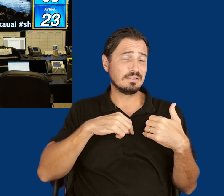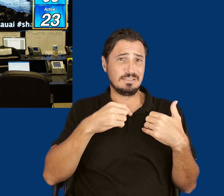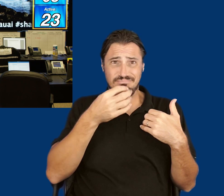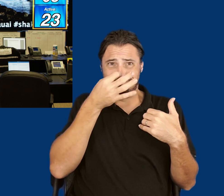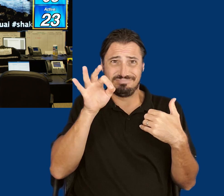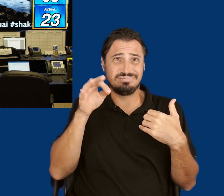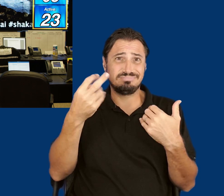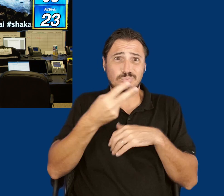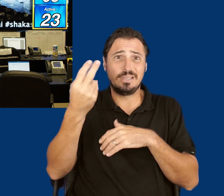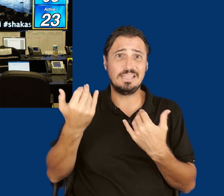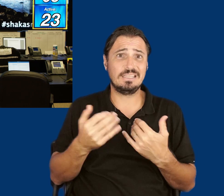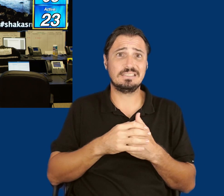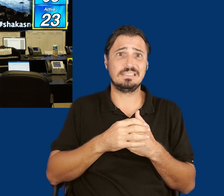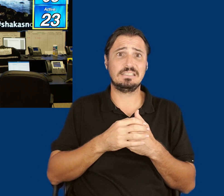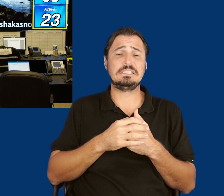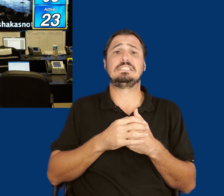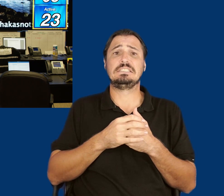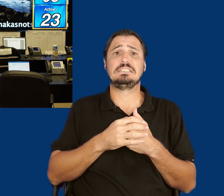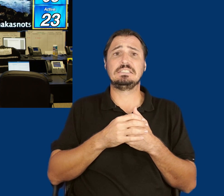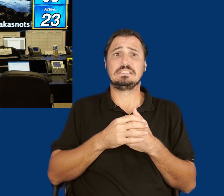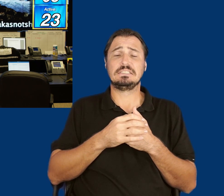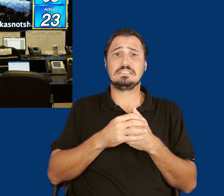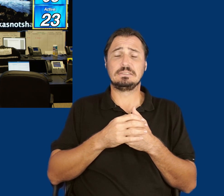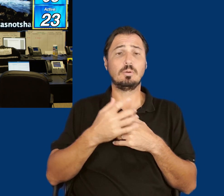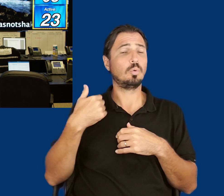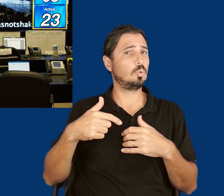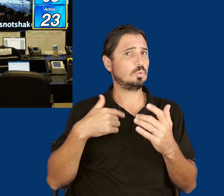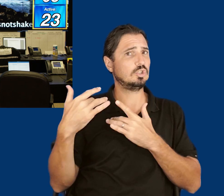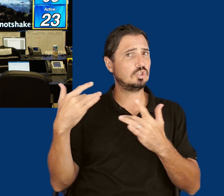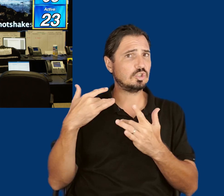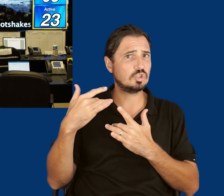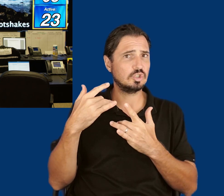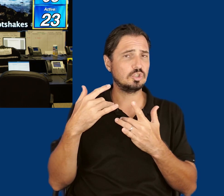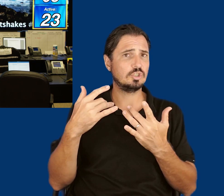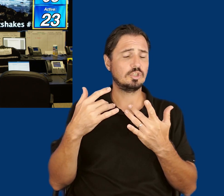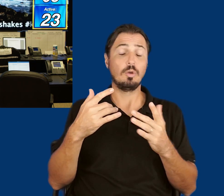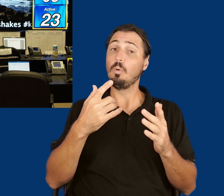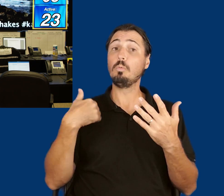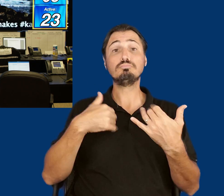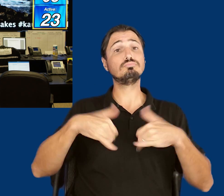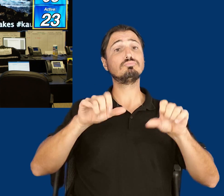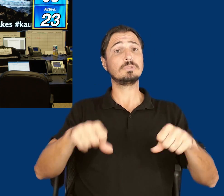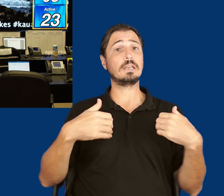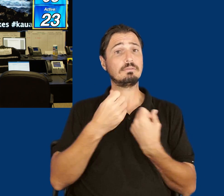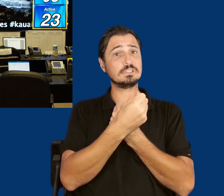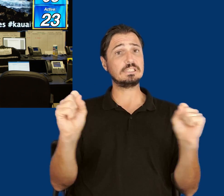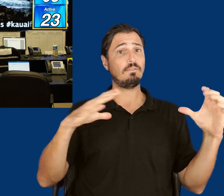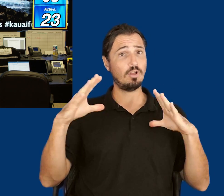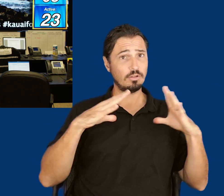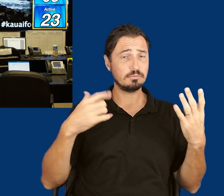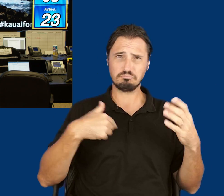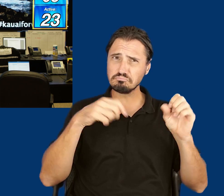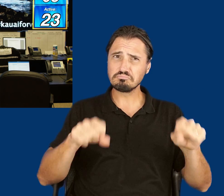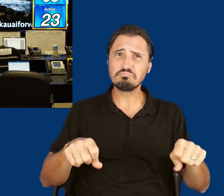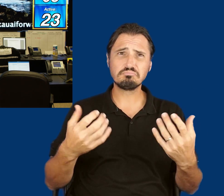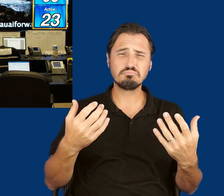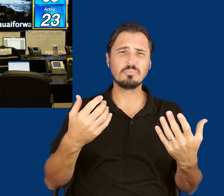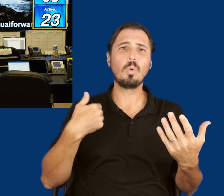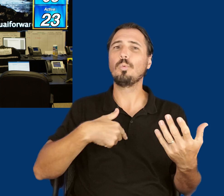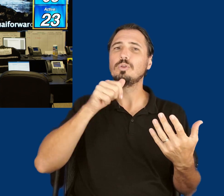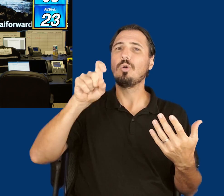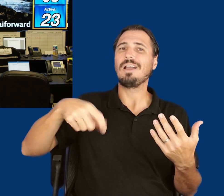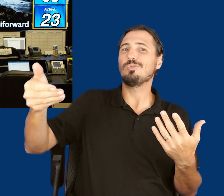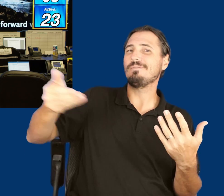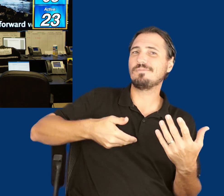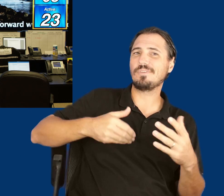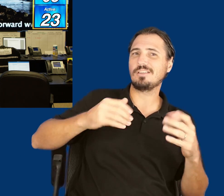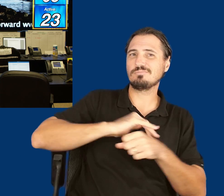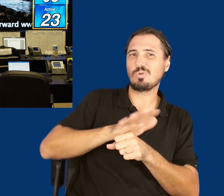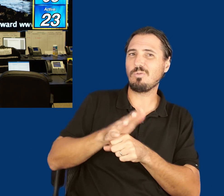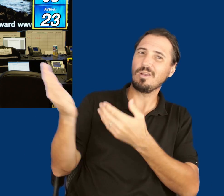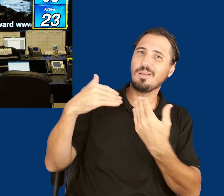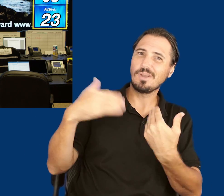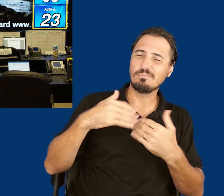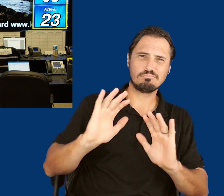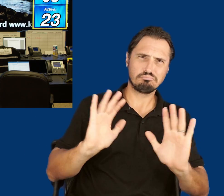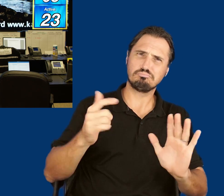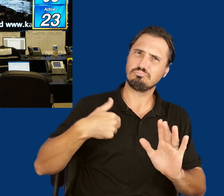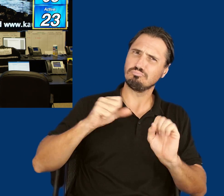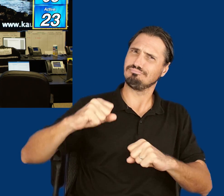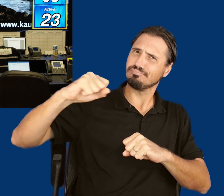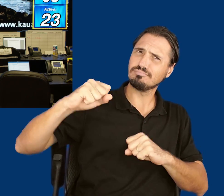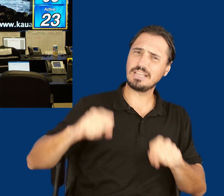We still have an opportunity to have a safe holiday, to celebrate without inviting the virus to spread more widely in our community. But it requires changing plans and making sacrifices. For a